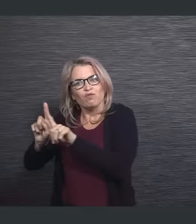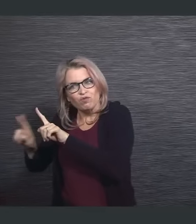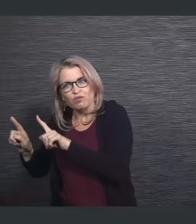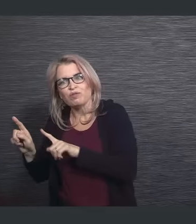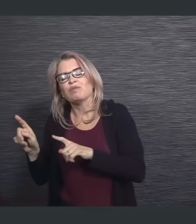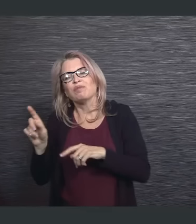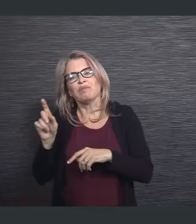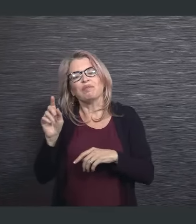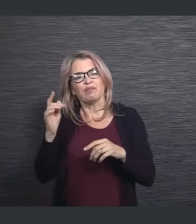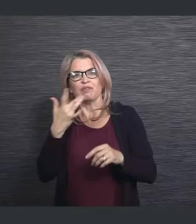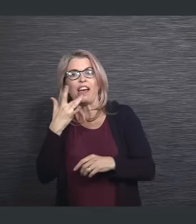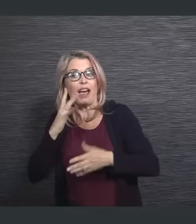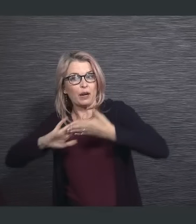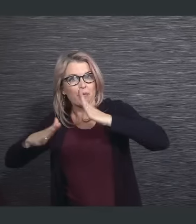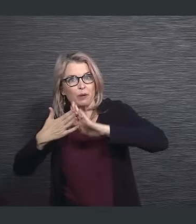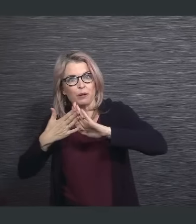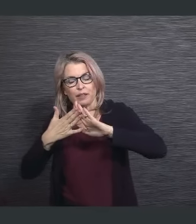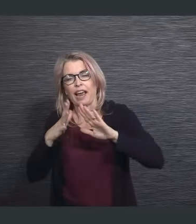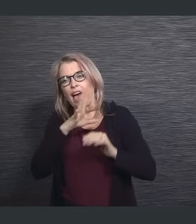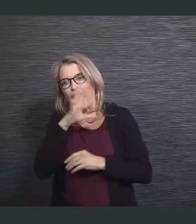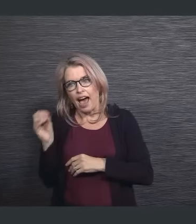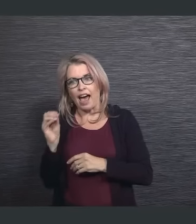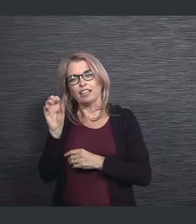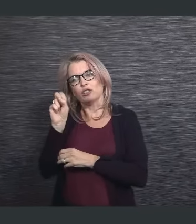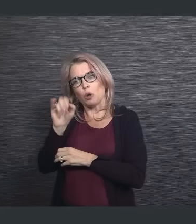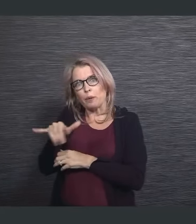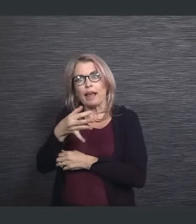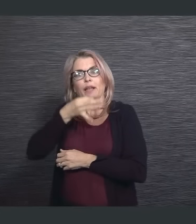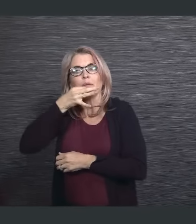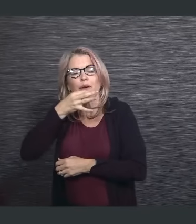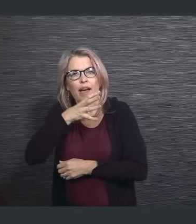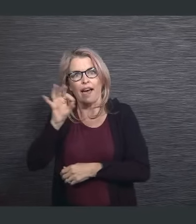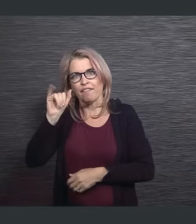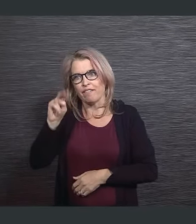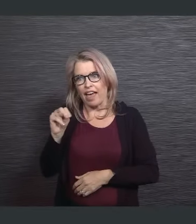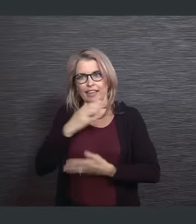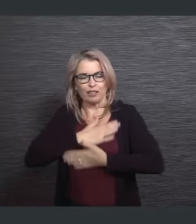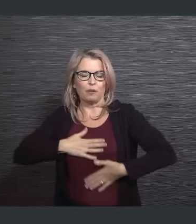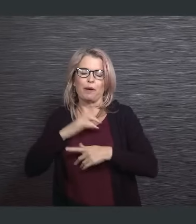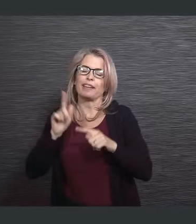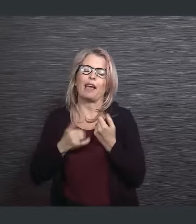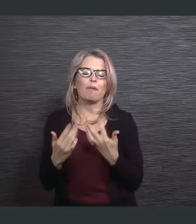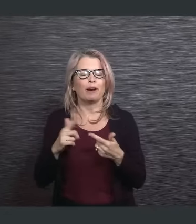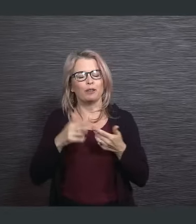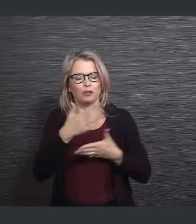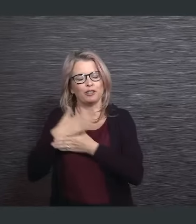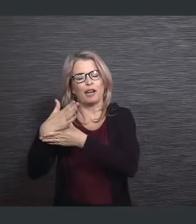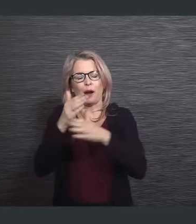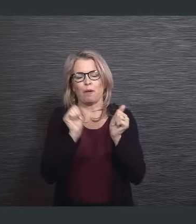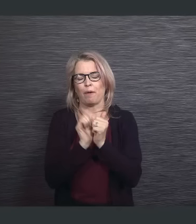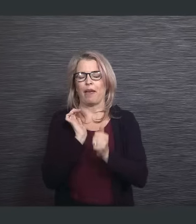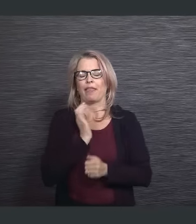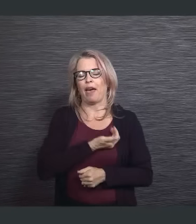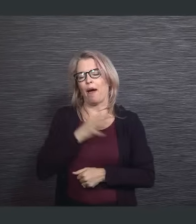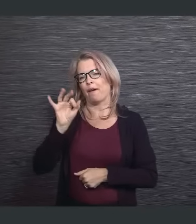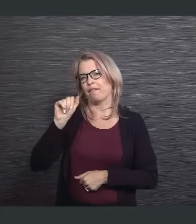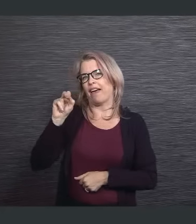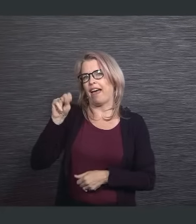in technology and entertainment. We can't wait to share this to the fans. [END PLAYBACK]